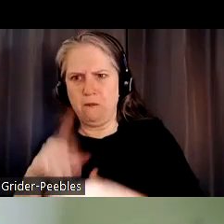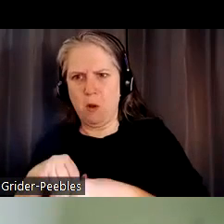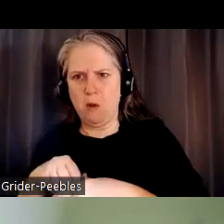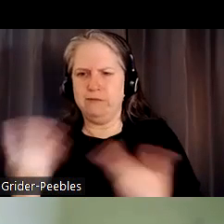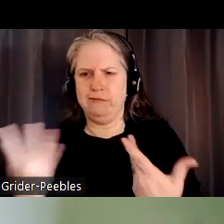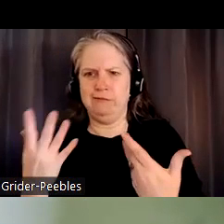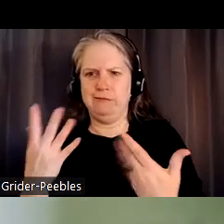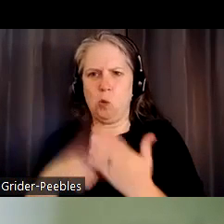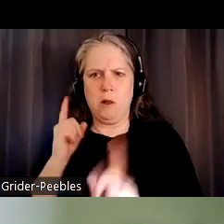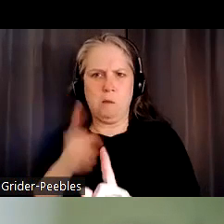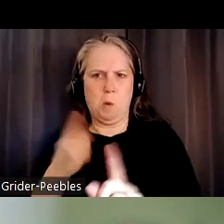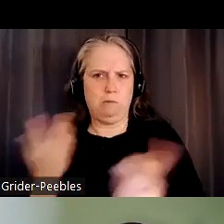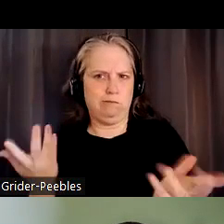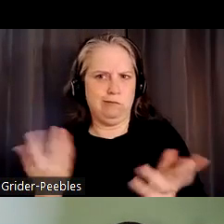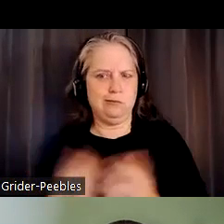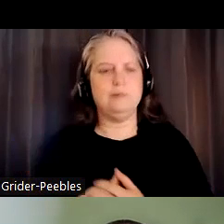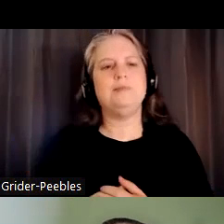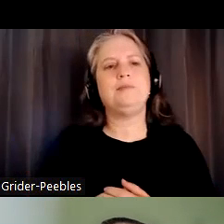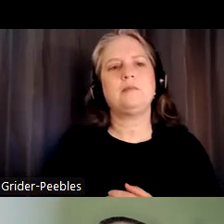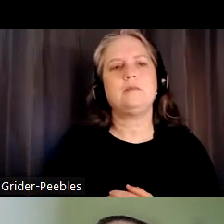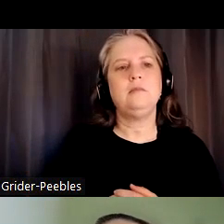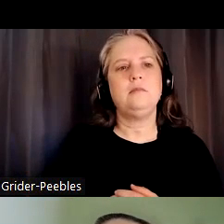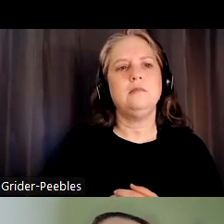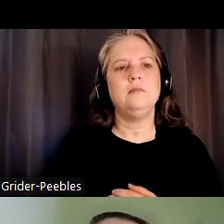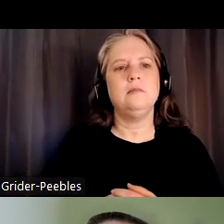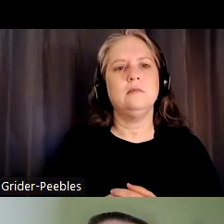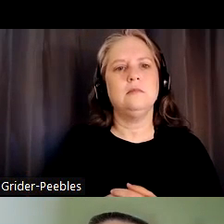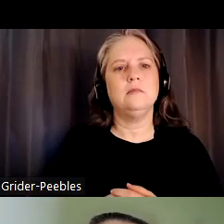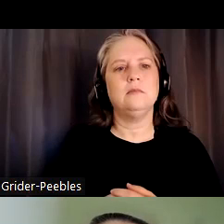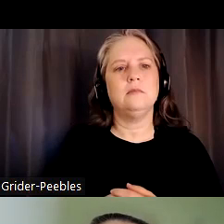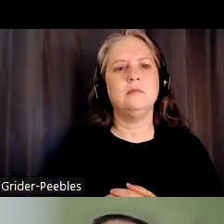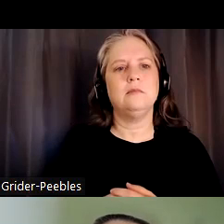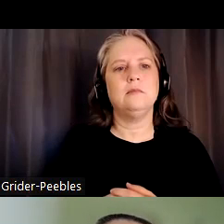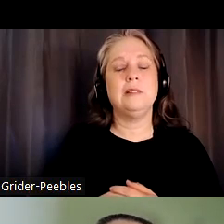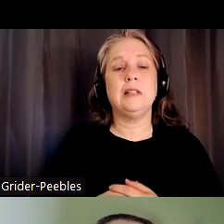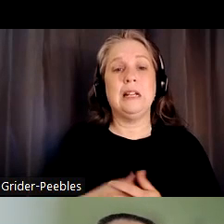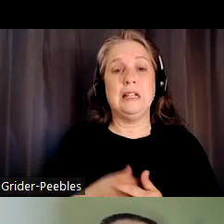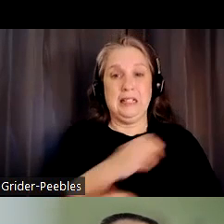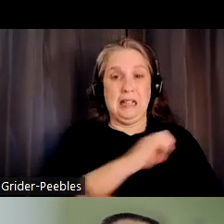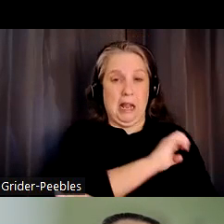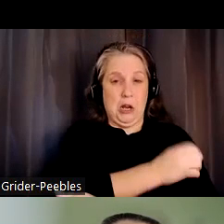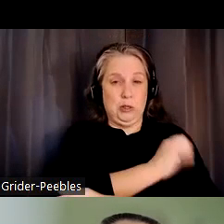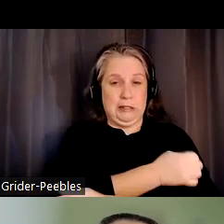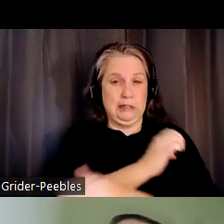Energy is a non-renewable resource in a lot of ways. If we are expending energy in ways